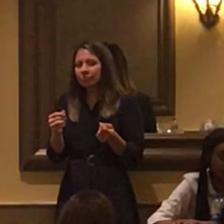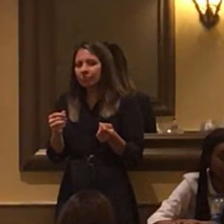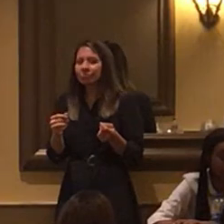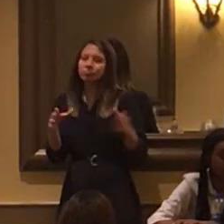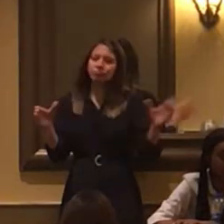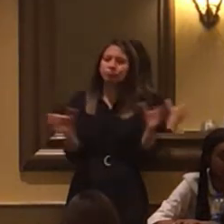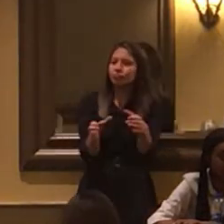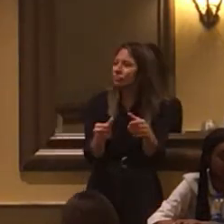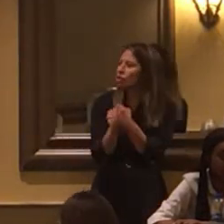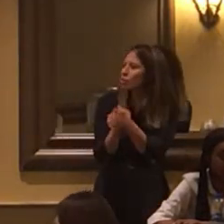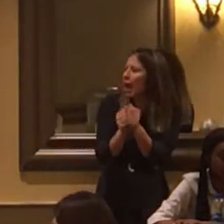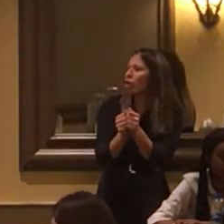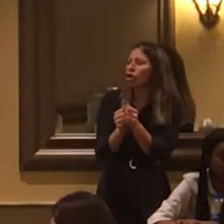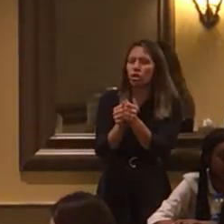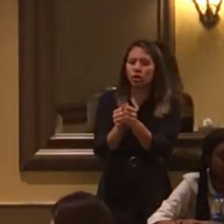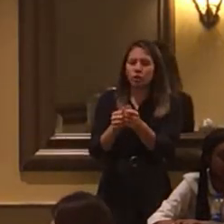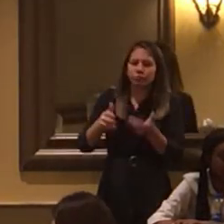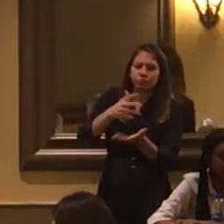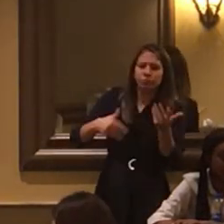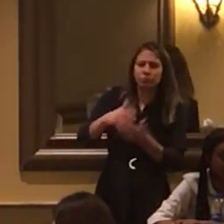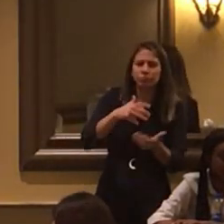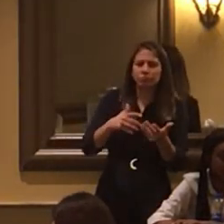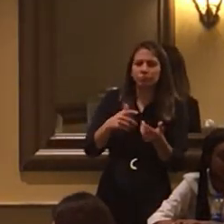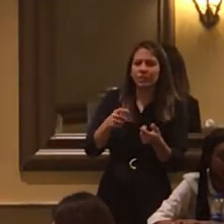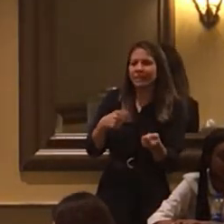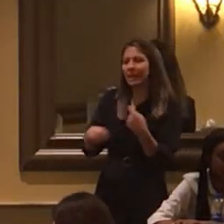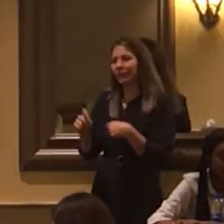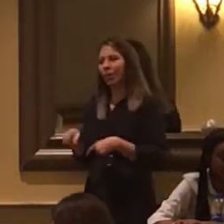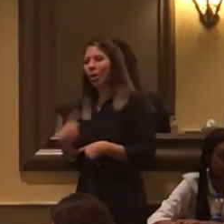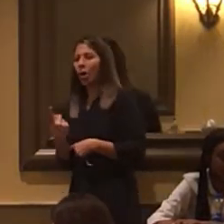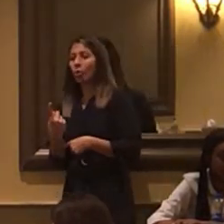And to answer your question, it would definitely be better.